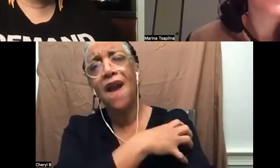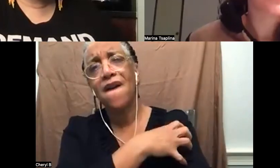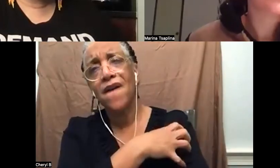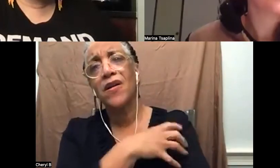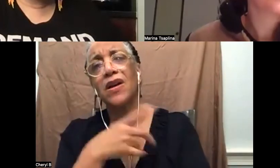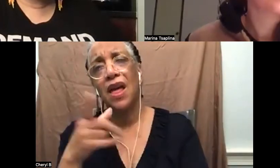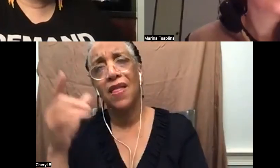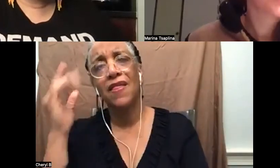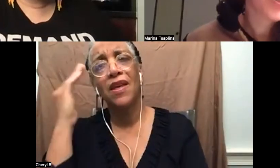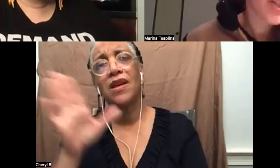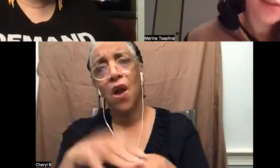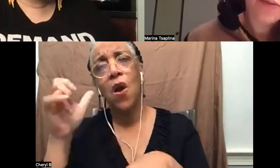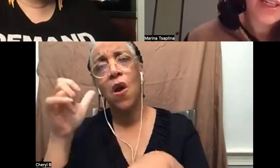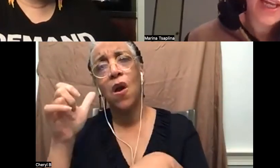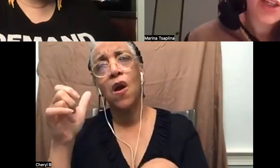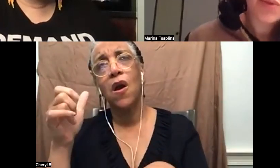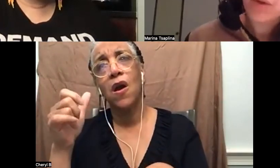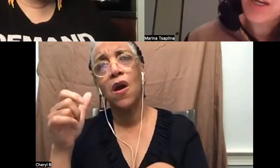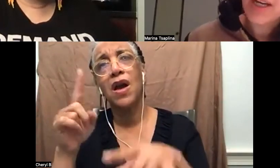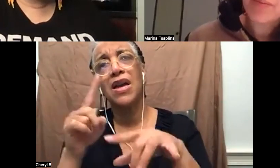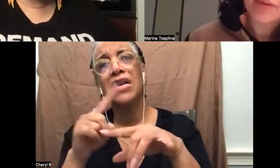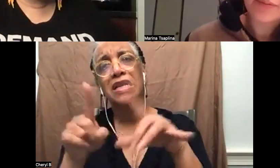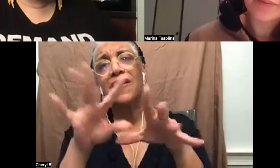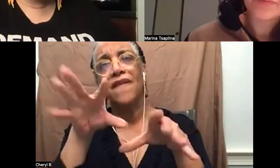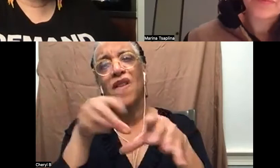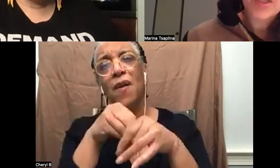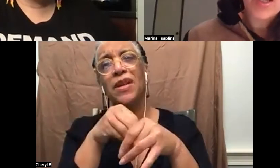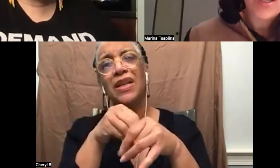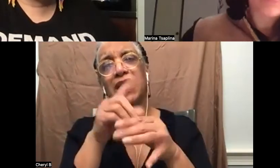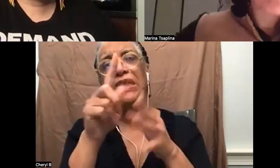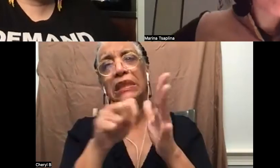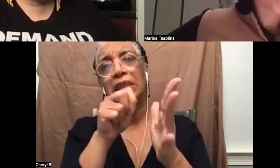a different engagement with time. Crip time.